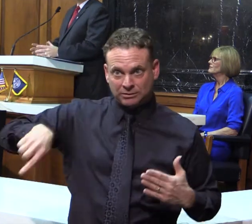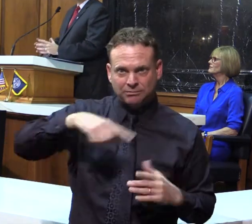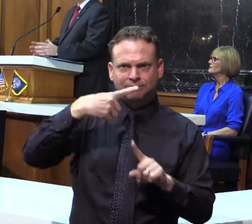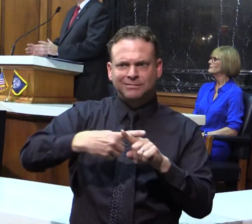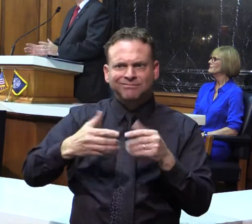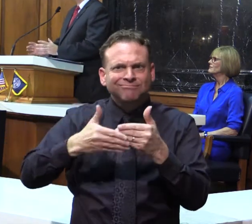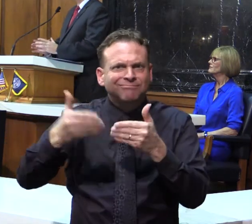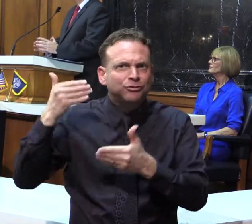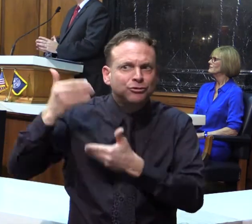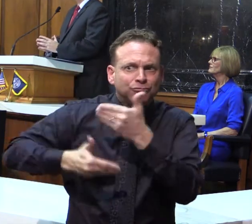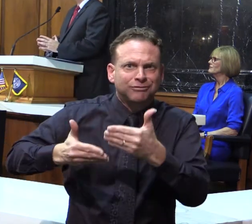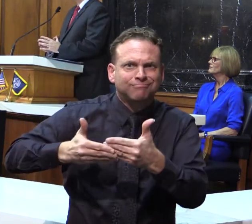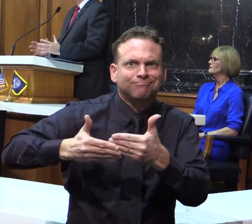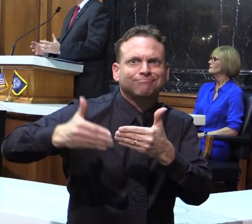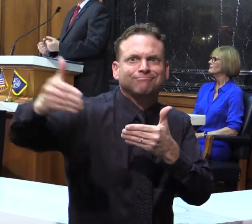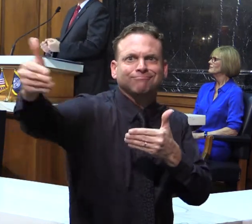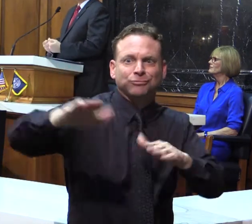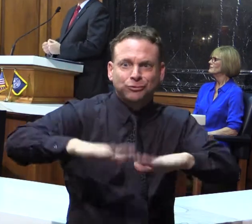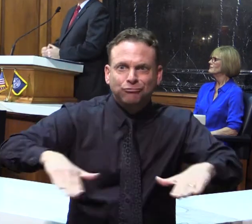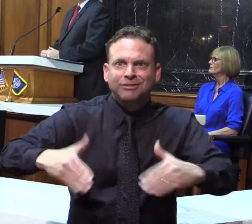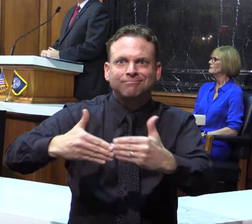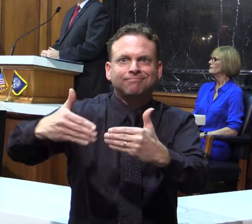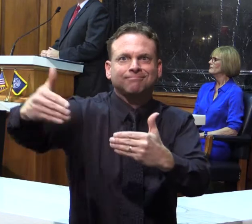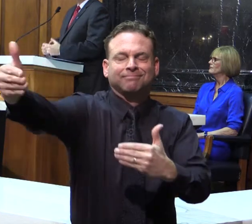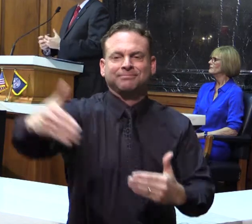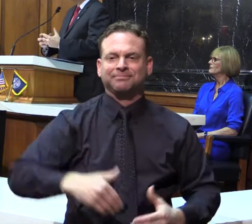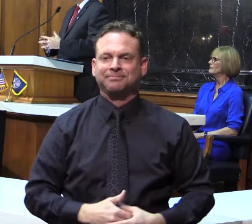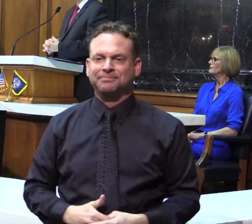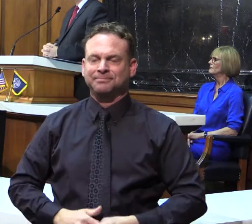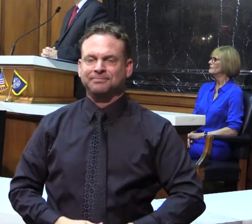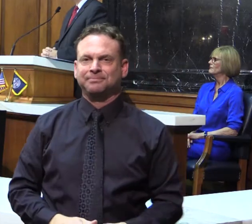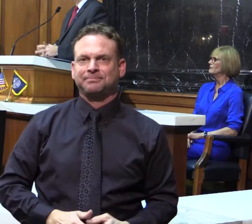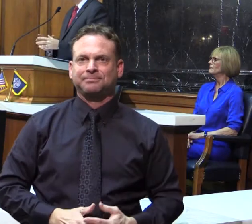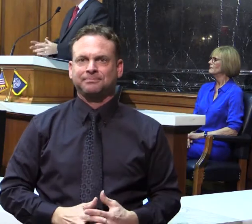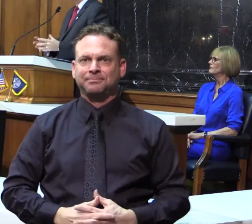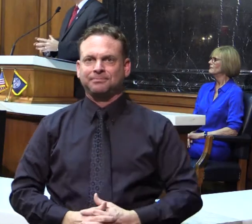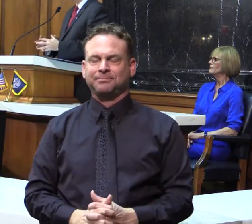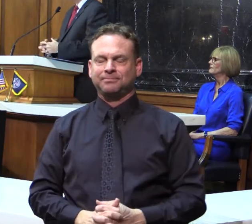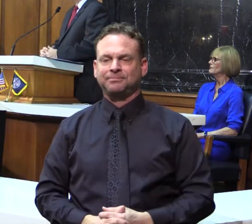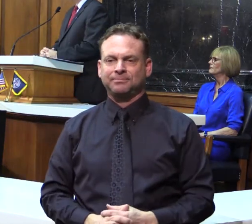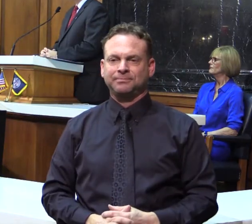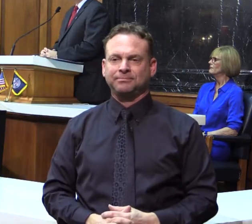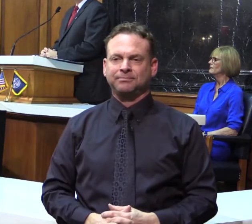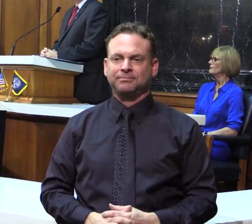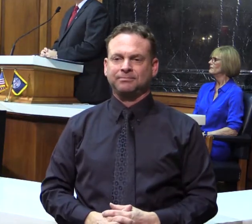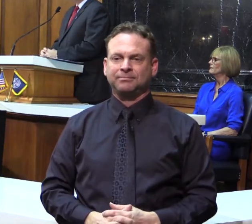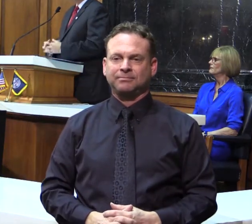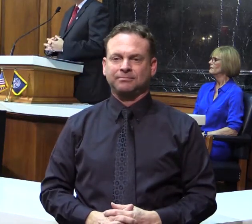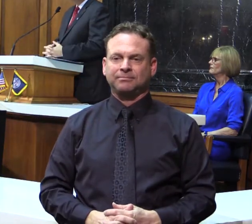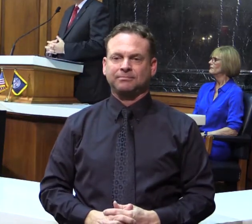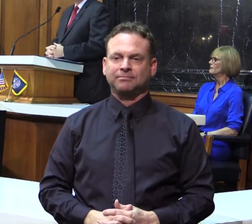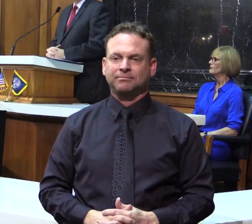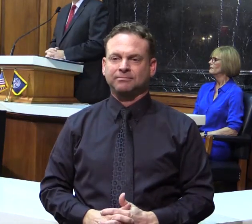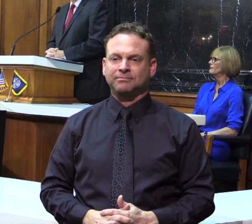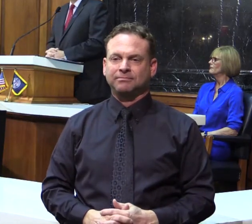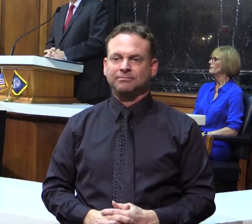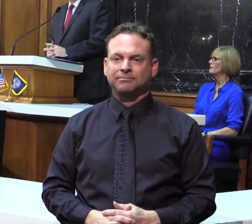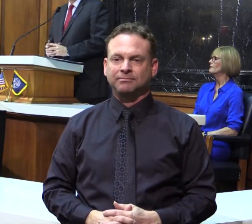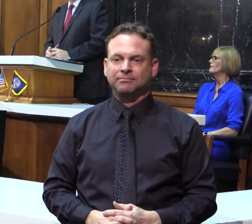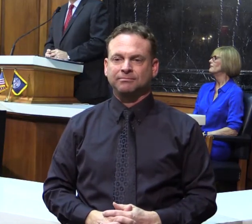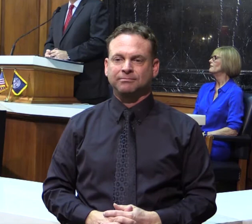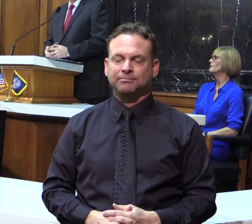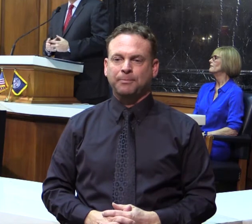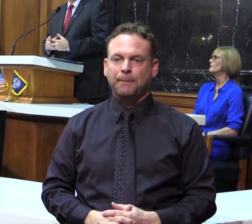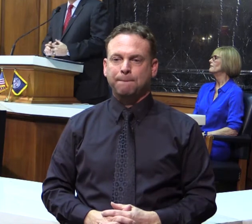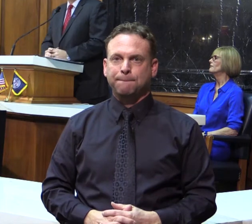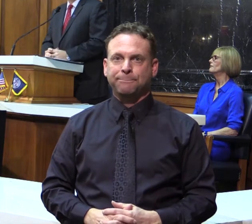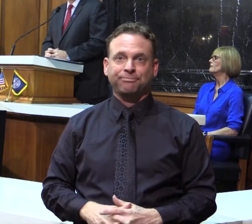And for ALL Hoosiers to be successful ... we must continue to cultivate our strong and